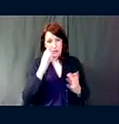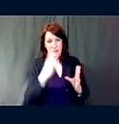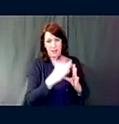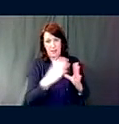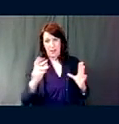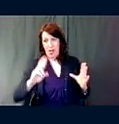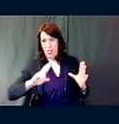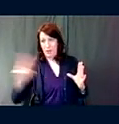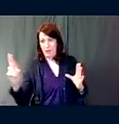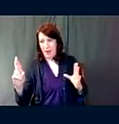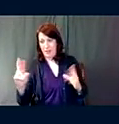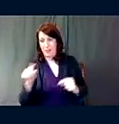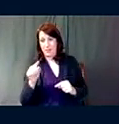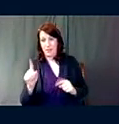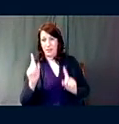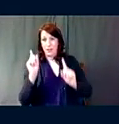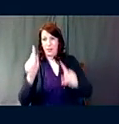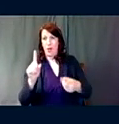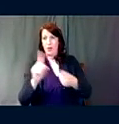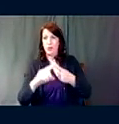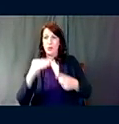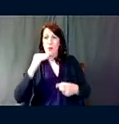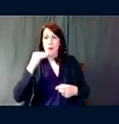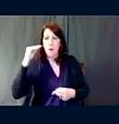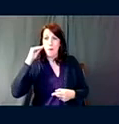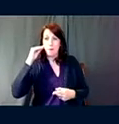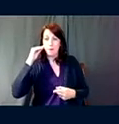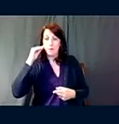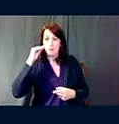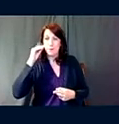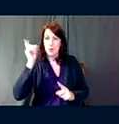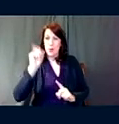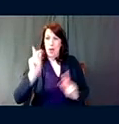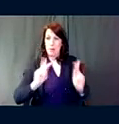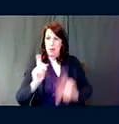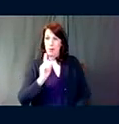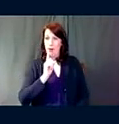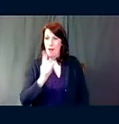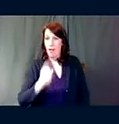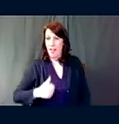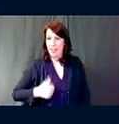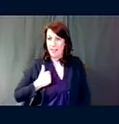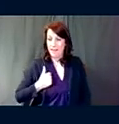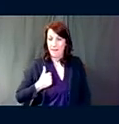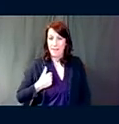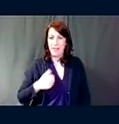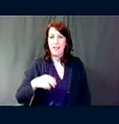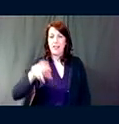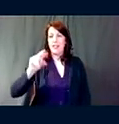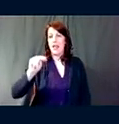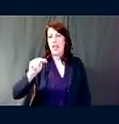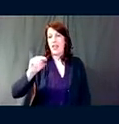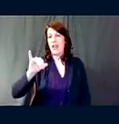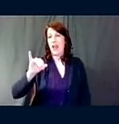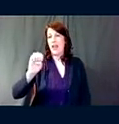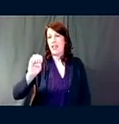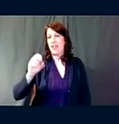AS YOU CAN SEE ALL THE WAIT TO THE RIGHT WE GO TO HOMES AND WE GO TO WHERE PEOPLE ARE.